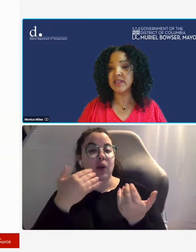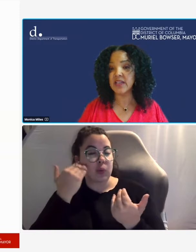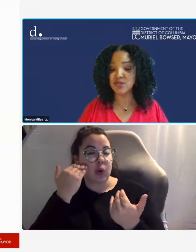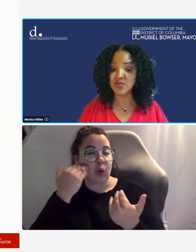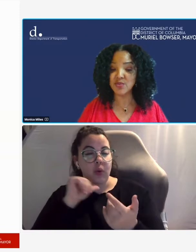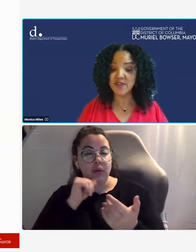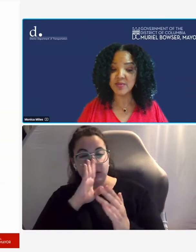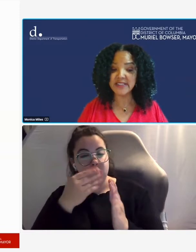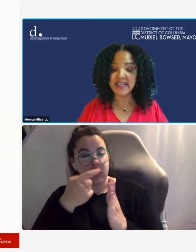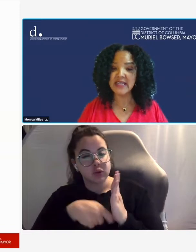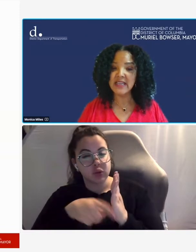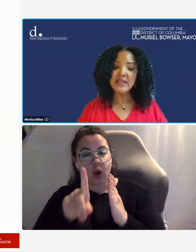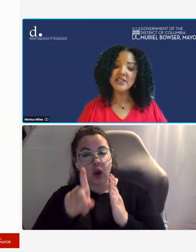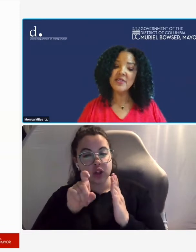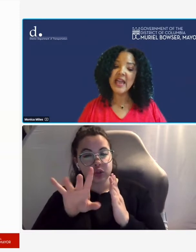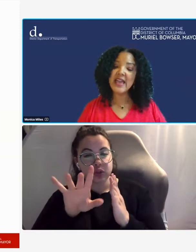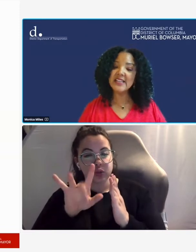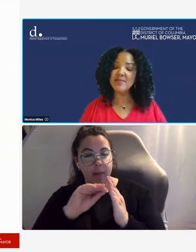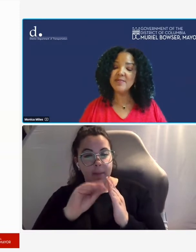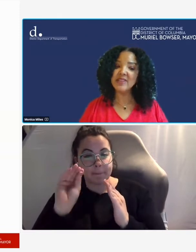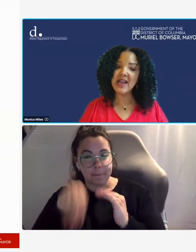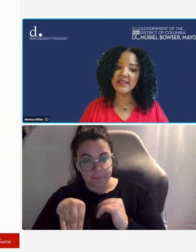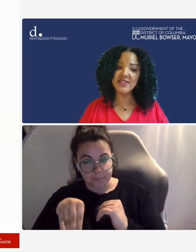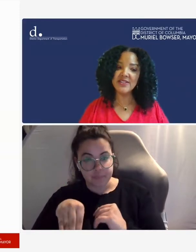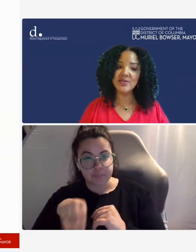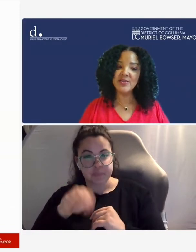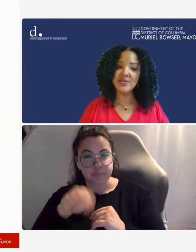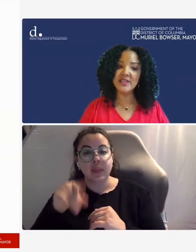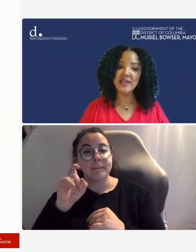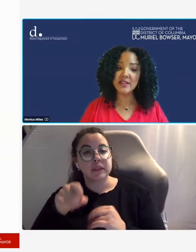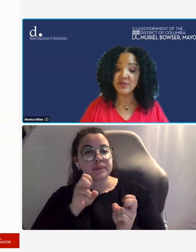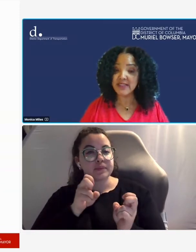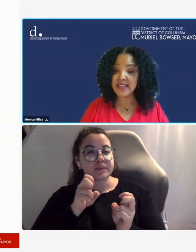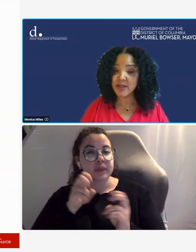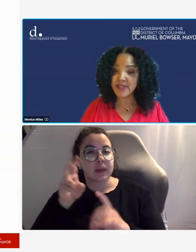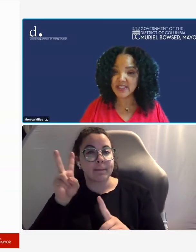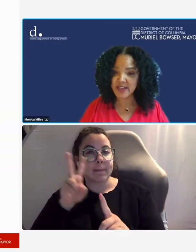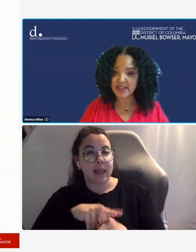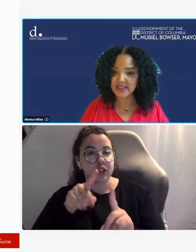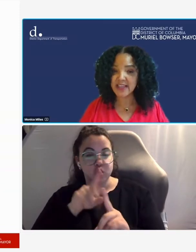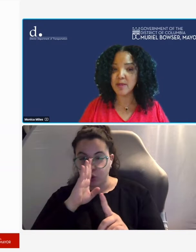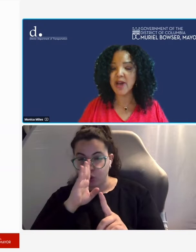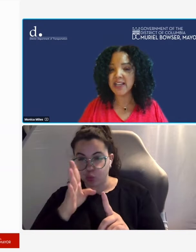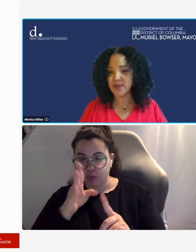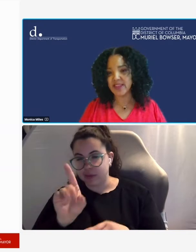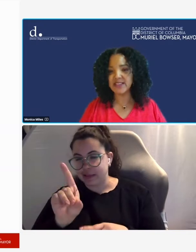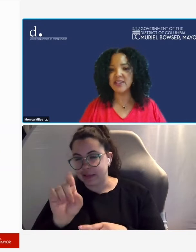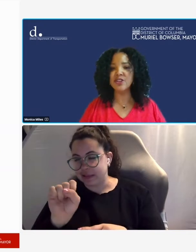125 so that has to be applied to the direct salary expense and combined with that so that you'll